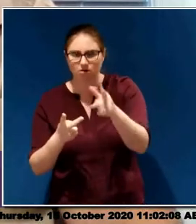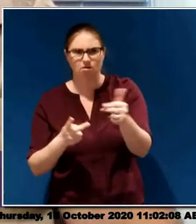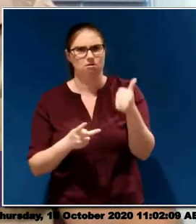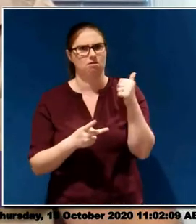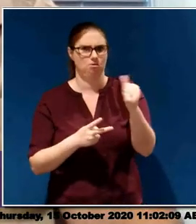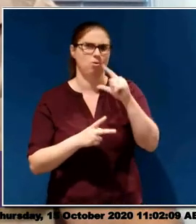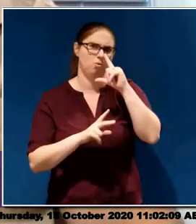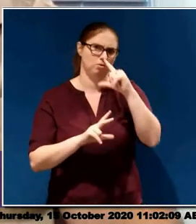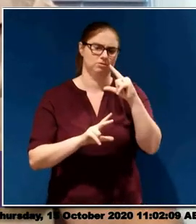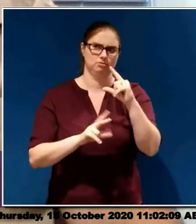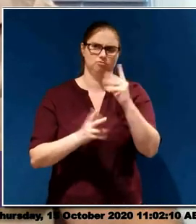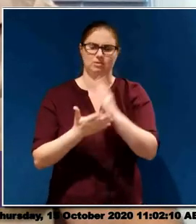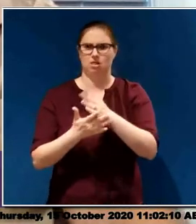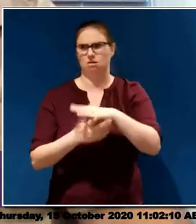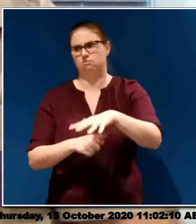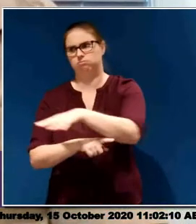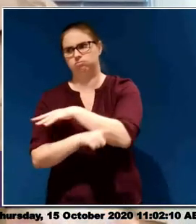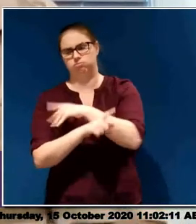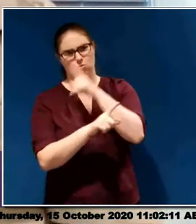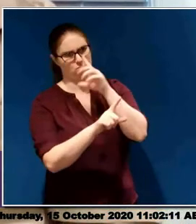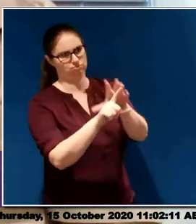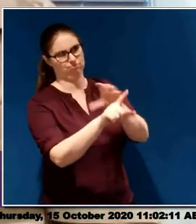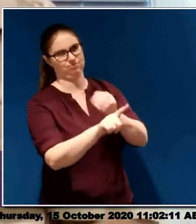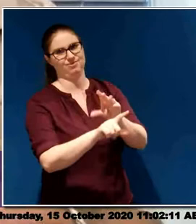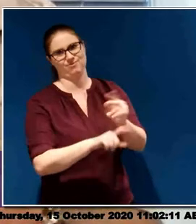I'll just add, too, the teacher in his classroom,